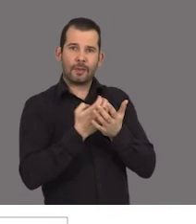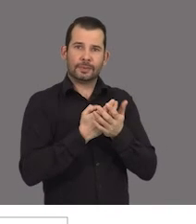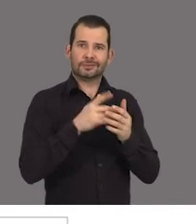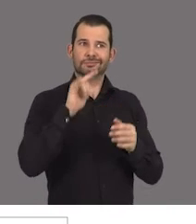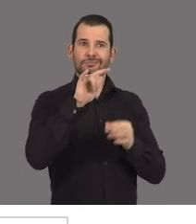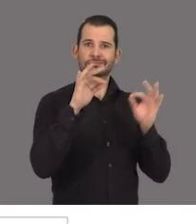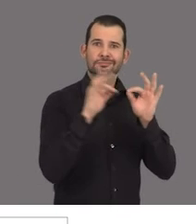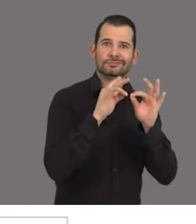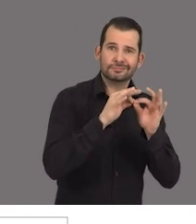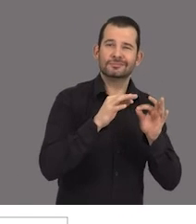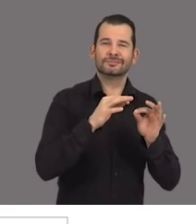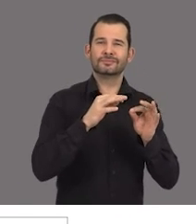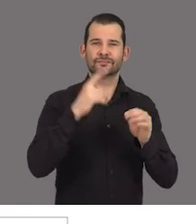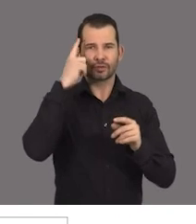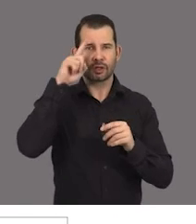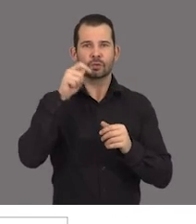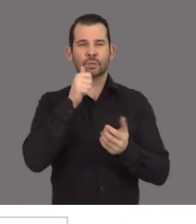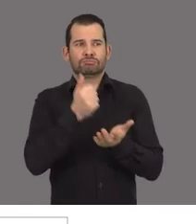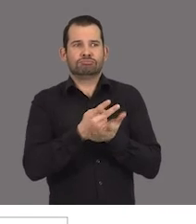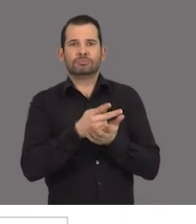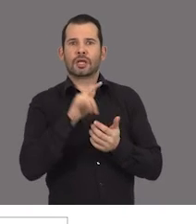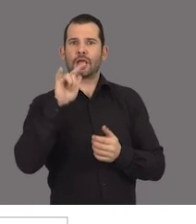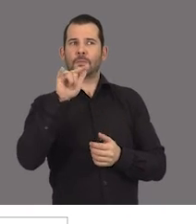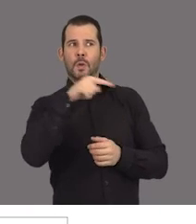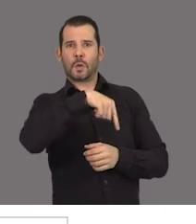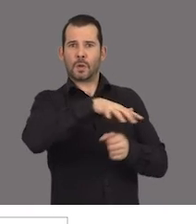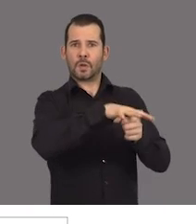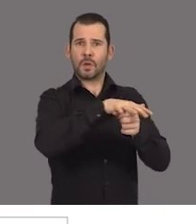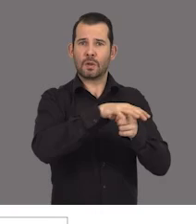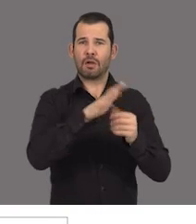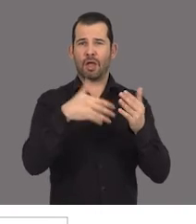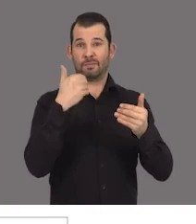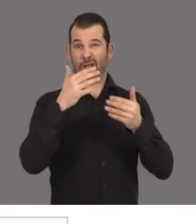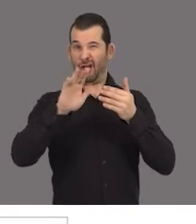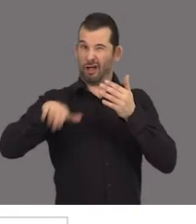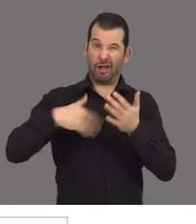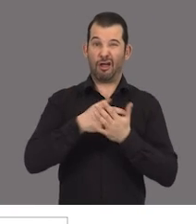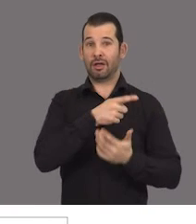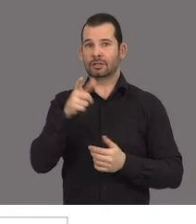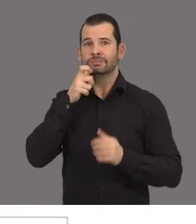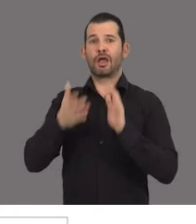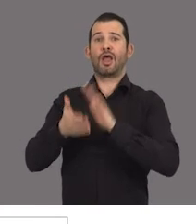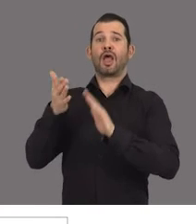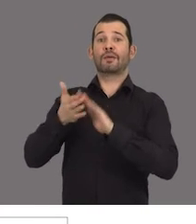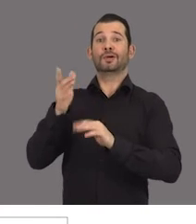eligible airports, almost all of which are operating in the prescribed zones.